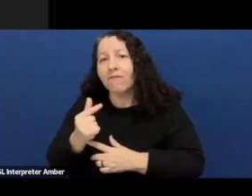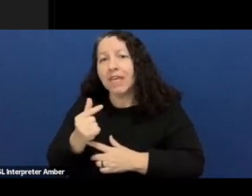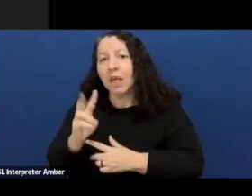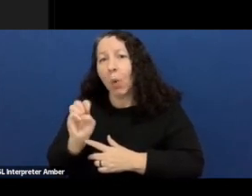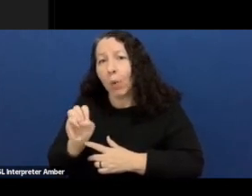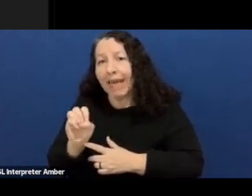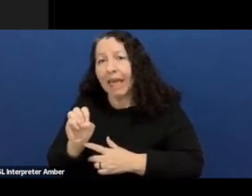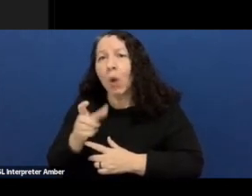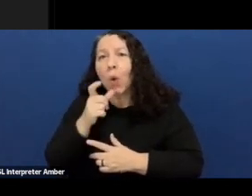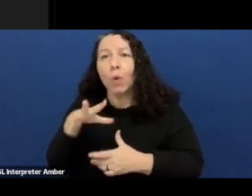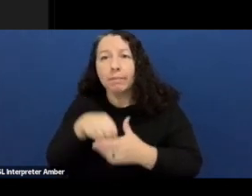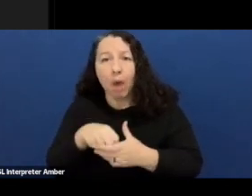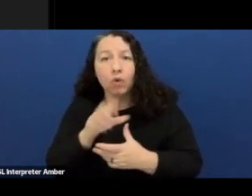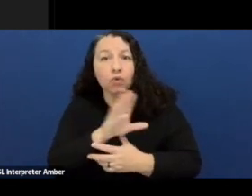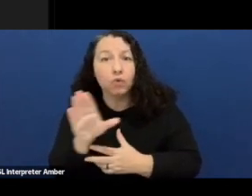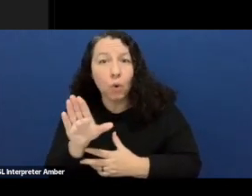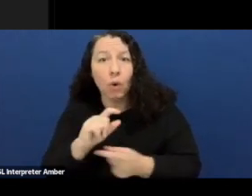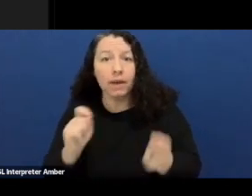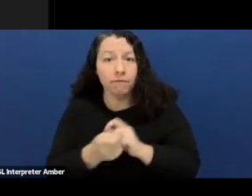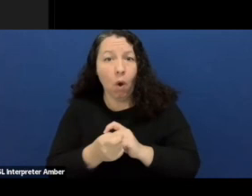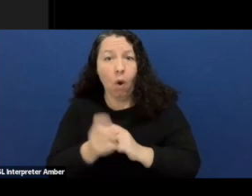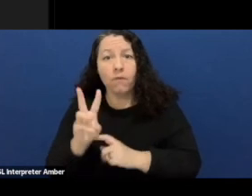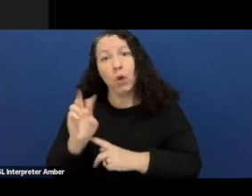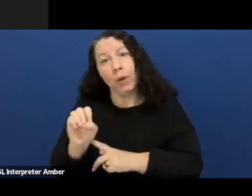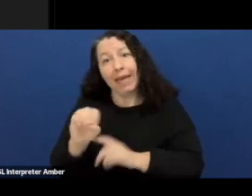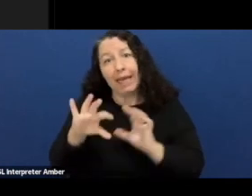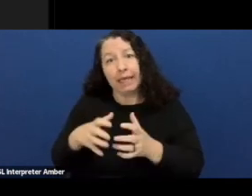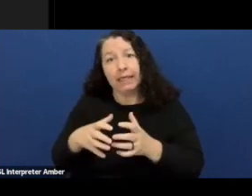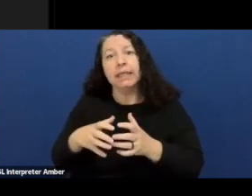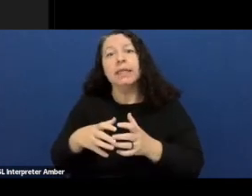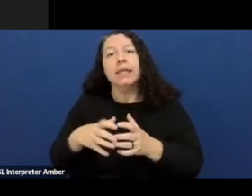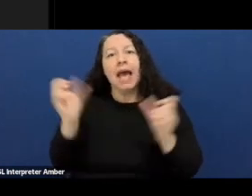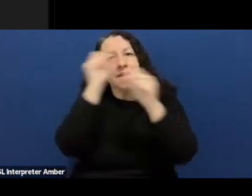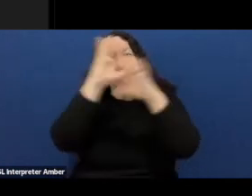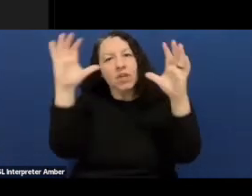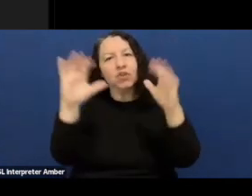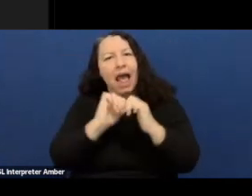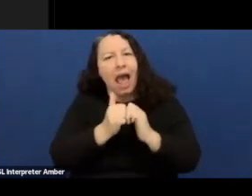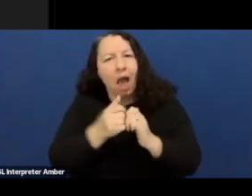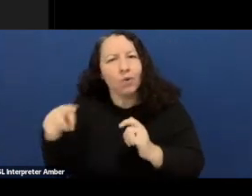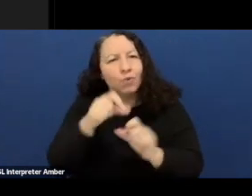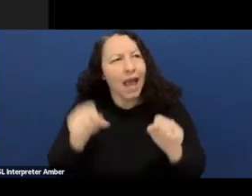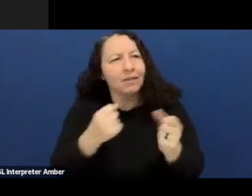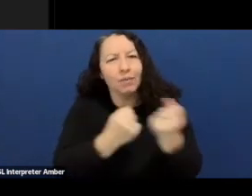by speaking of our evolving we take a moment to consider who is in your evolving we and